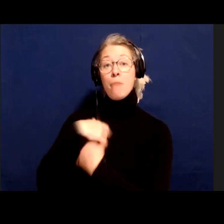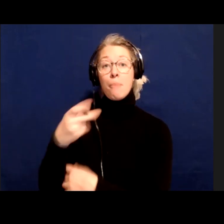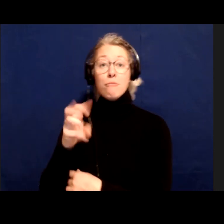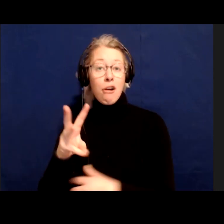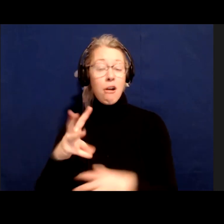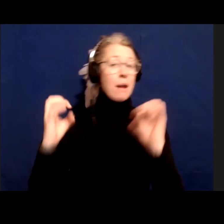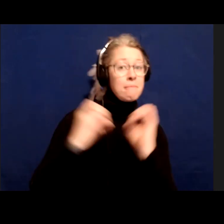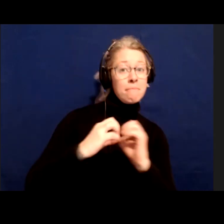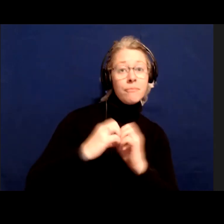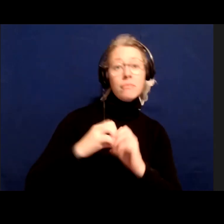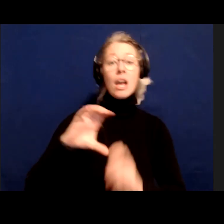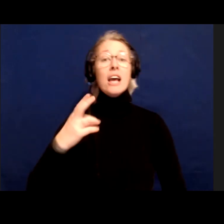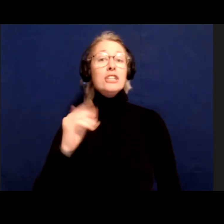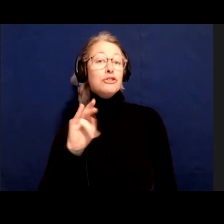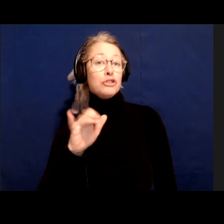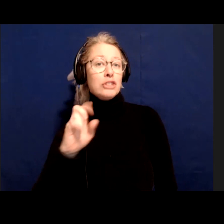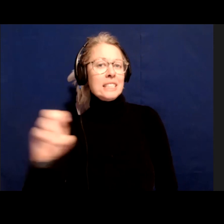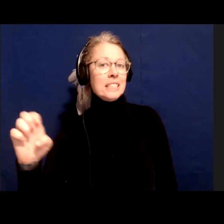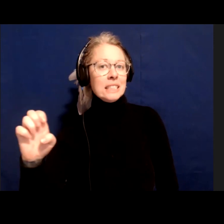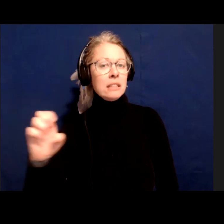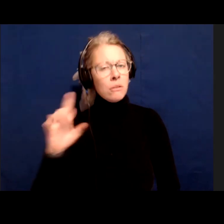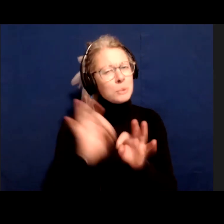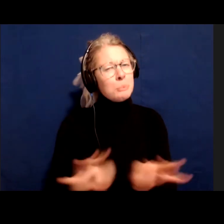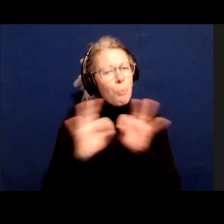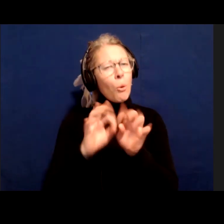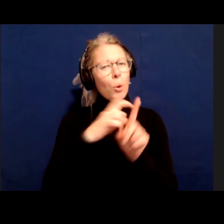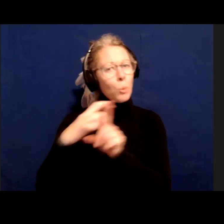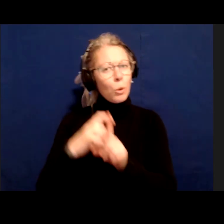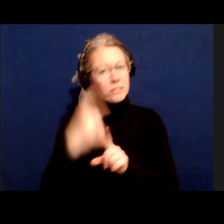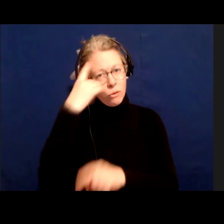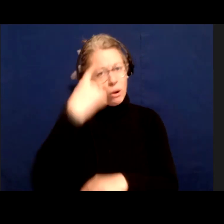a good thing for those of us where maybe Blackfoot isn’t our home or our first language, to